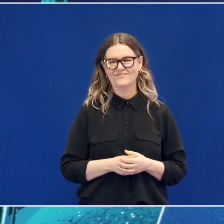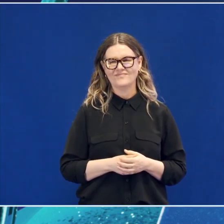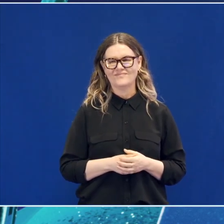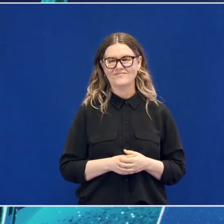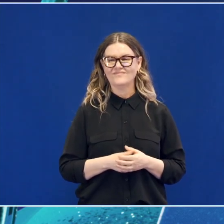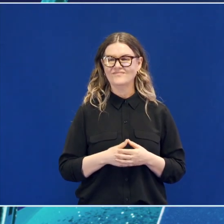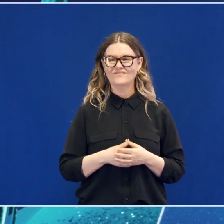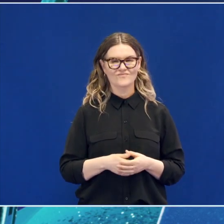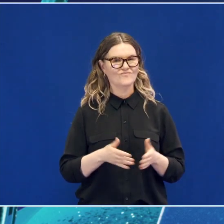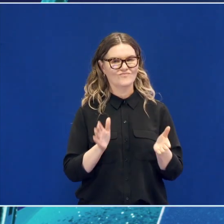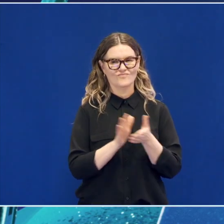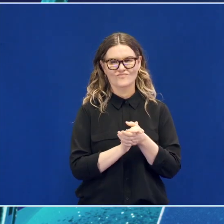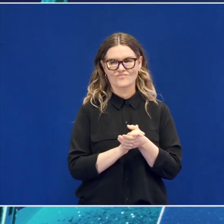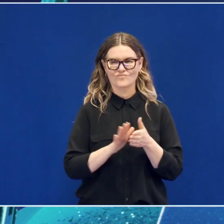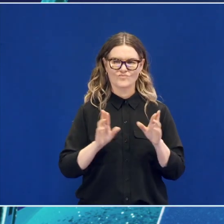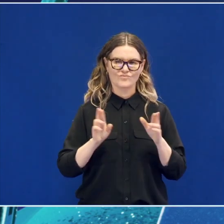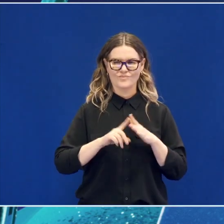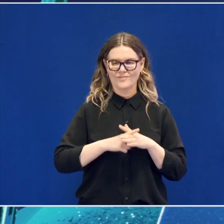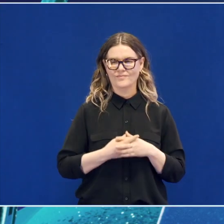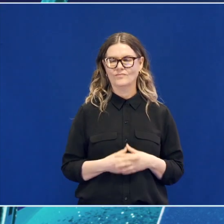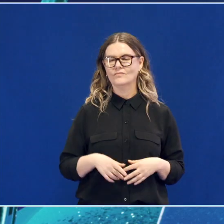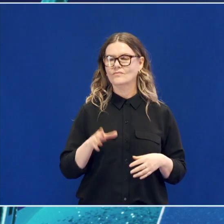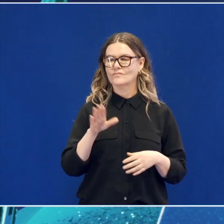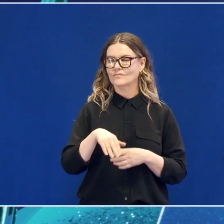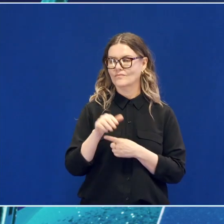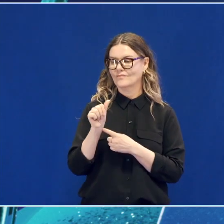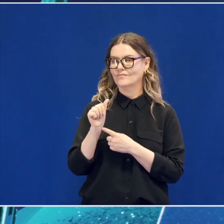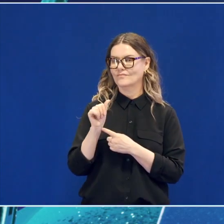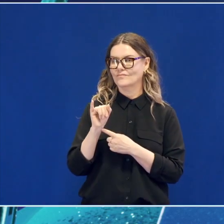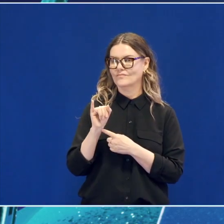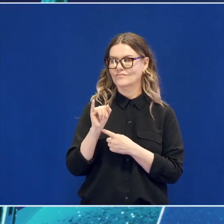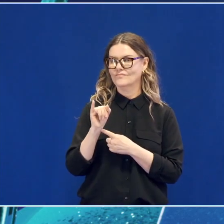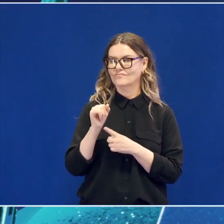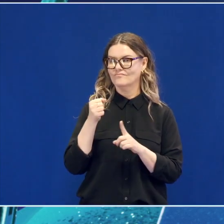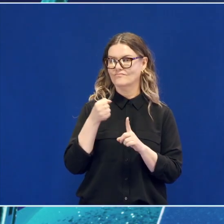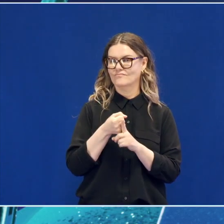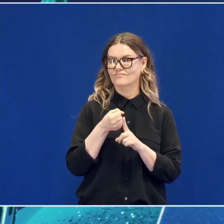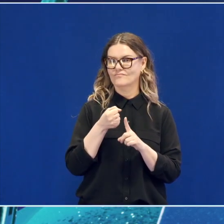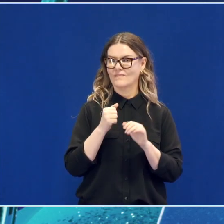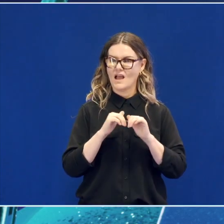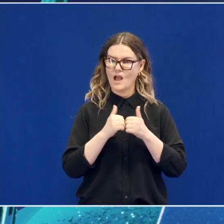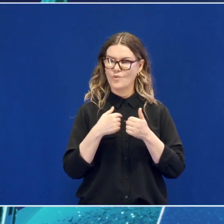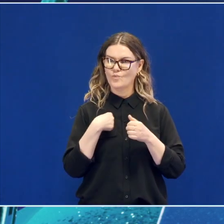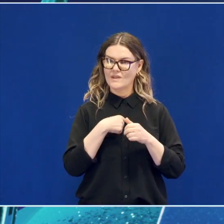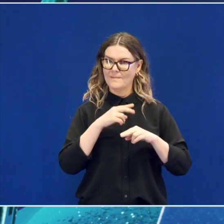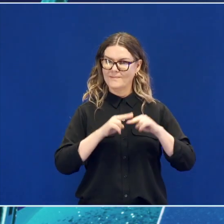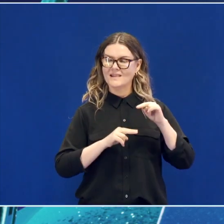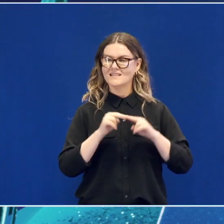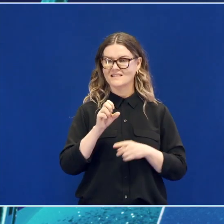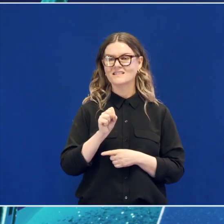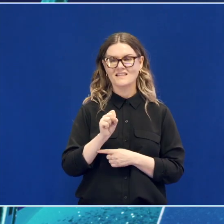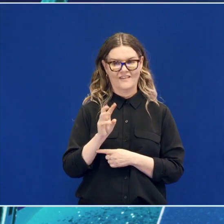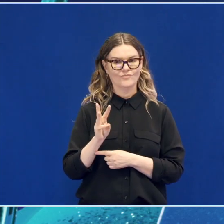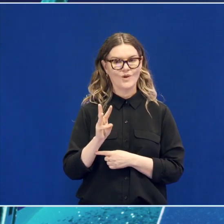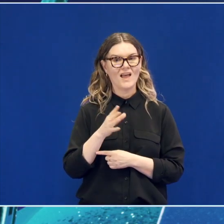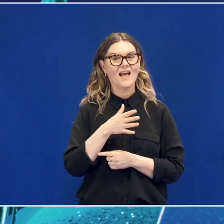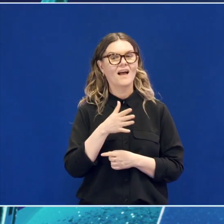it changed how defects are born and how quickly they propagate. So we're shipping code faster than ever, which is super risky,